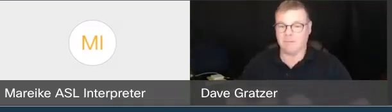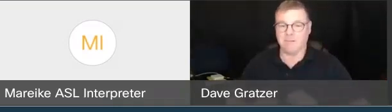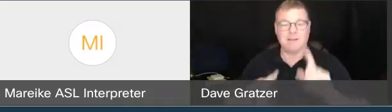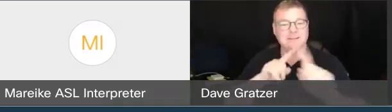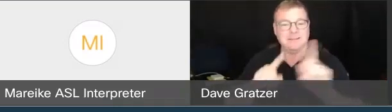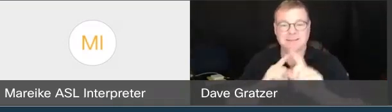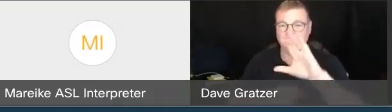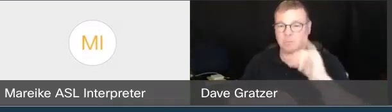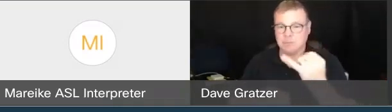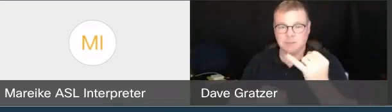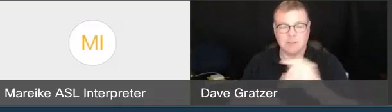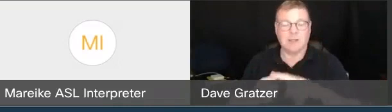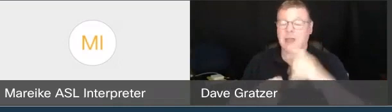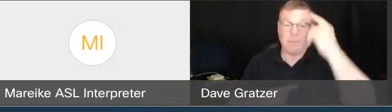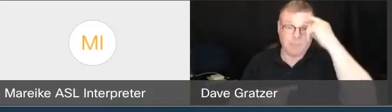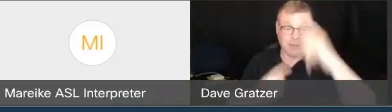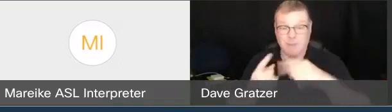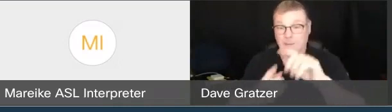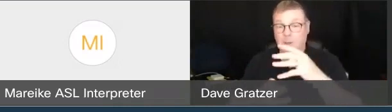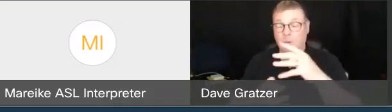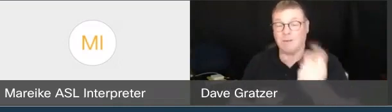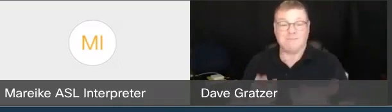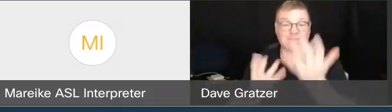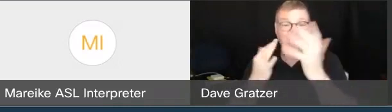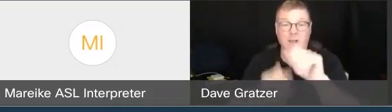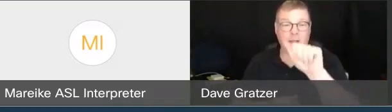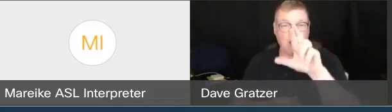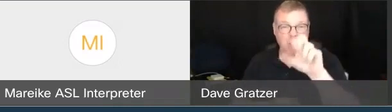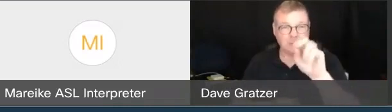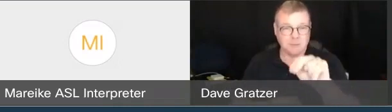thinking of Arson, in this context where it's a little bit harder to house someone